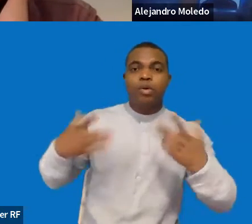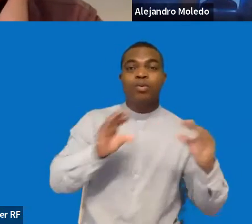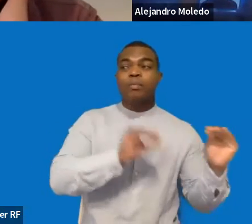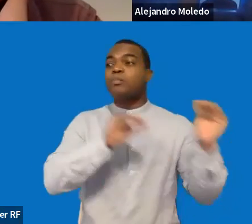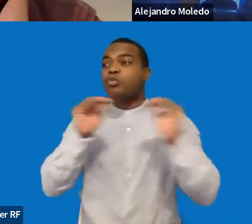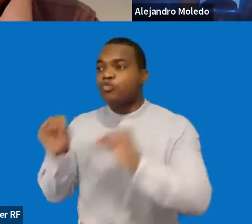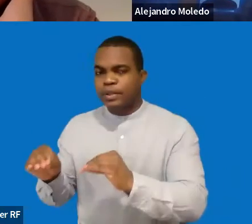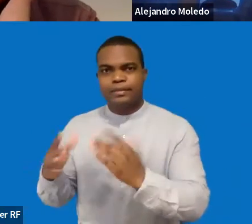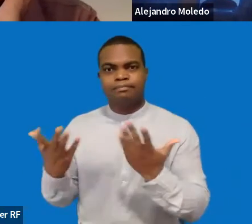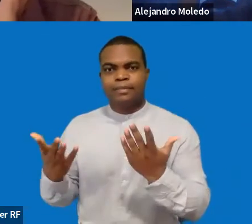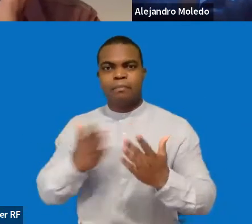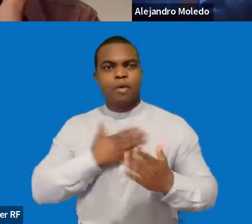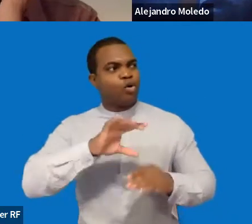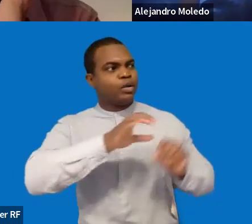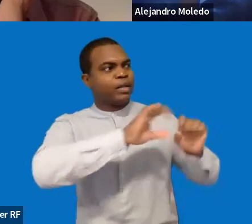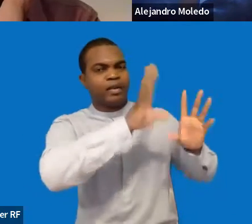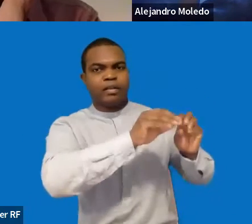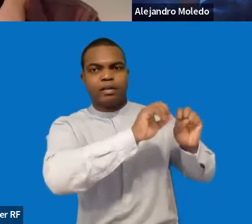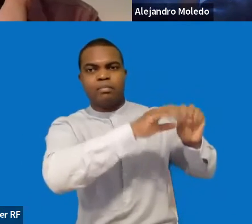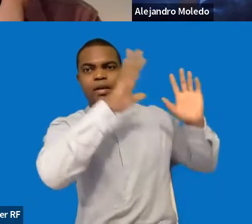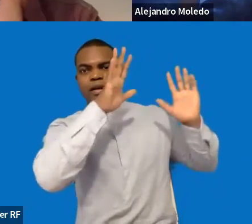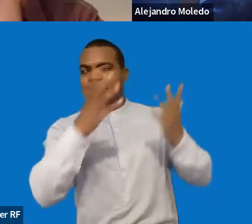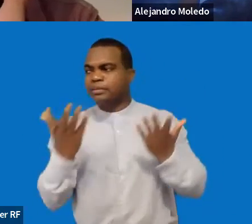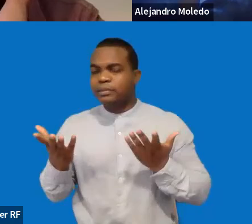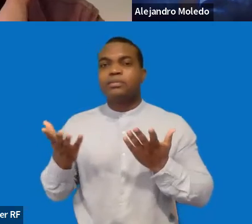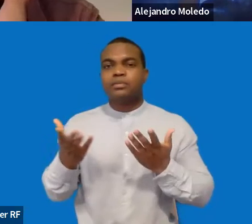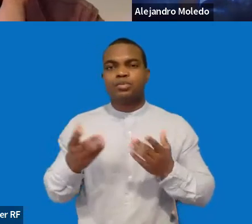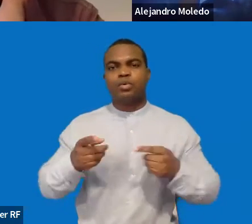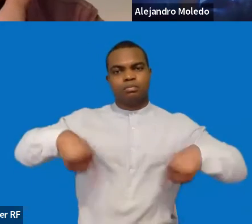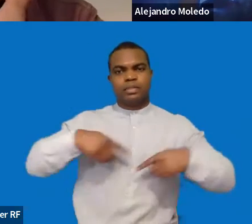as a transitional measure when you move to work or study,